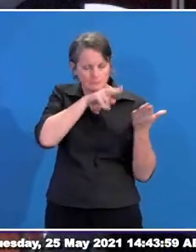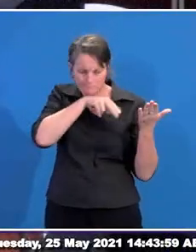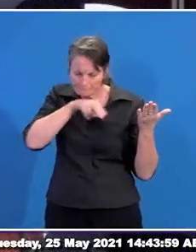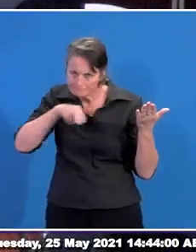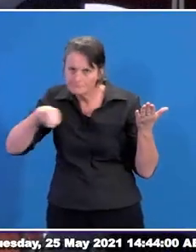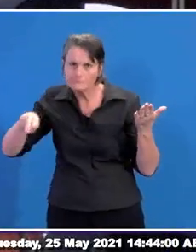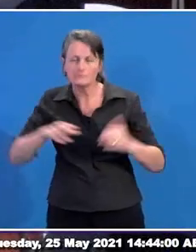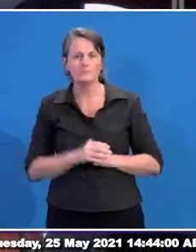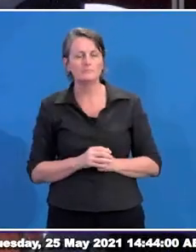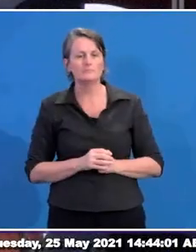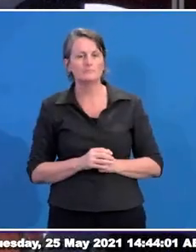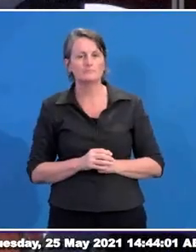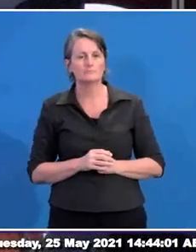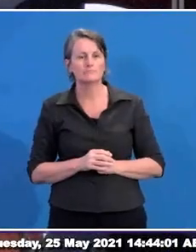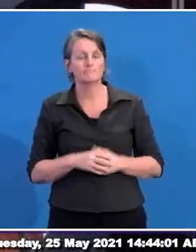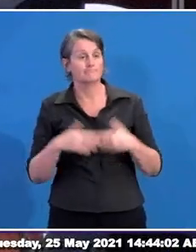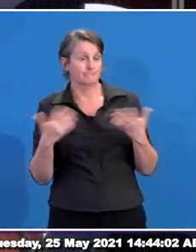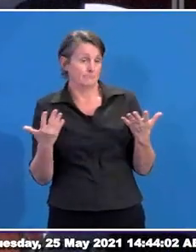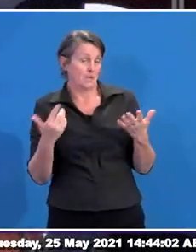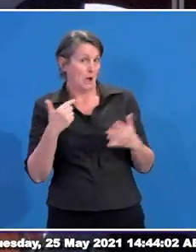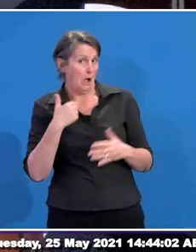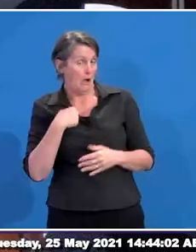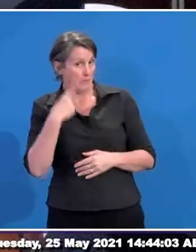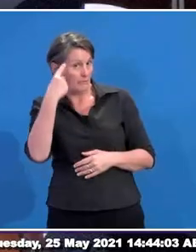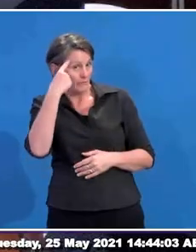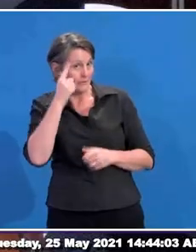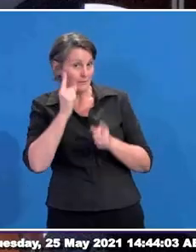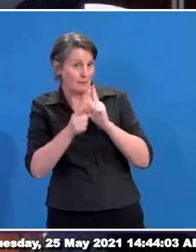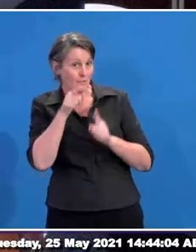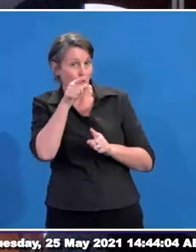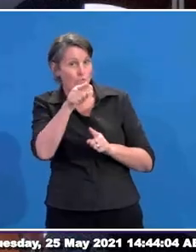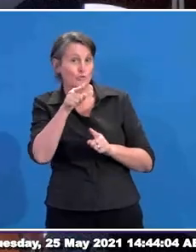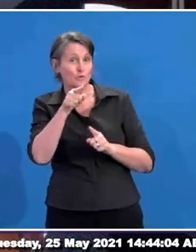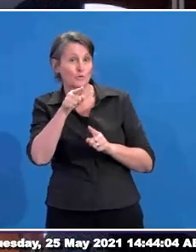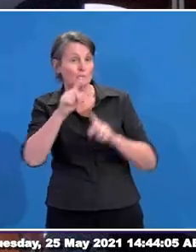get conflicting accounts of what occurred. Mm-hmm.